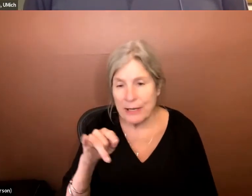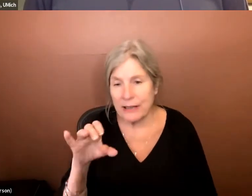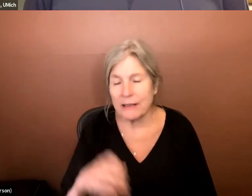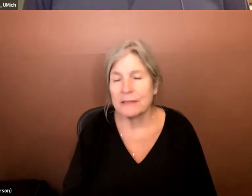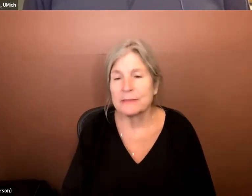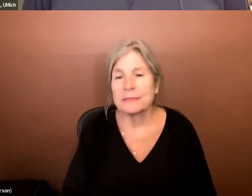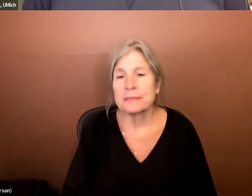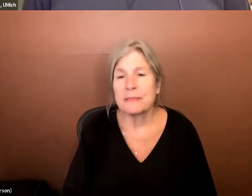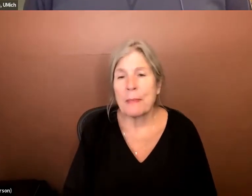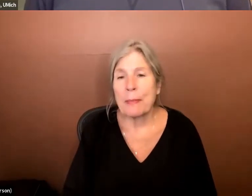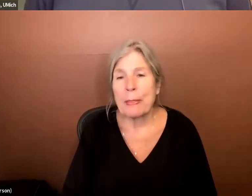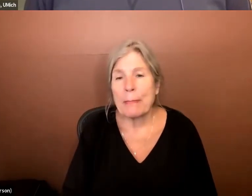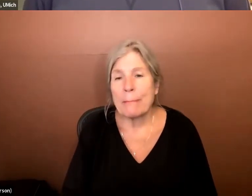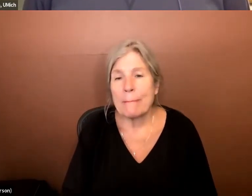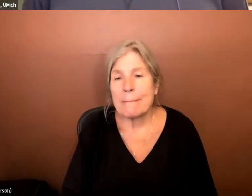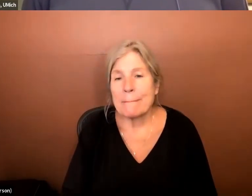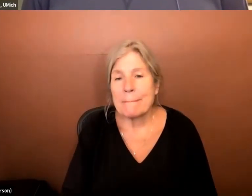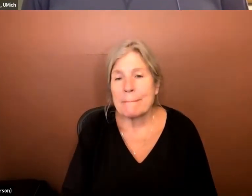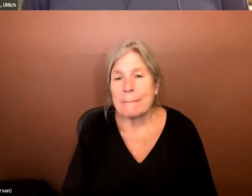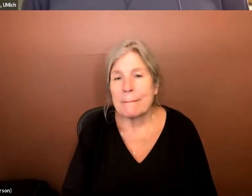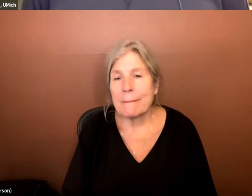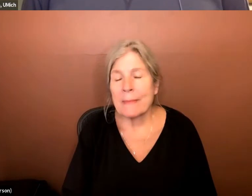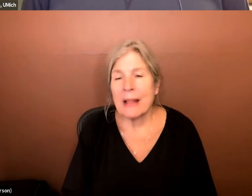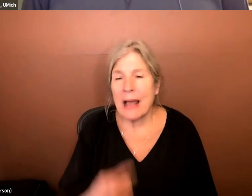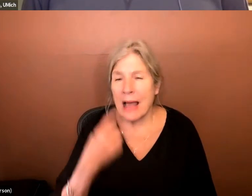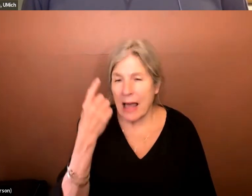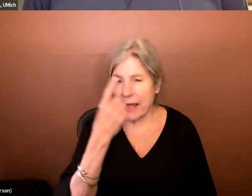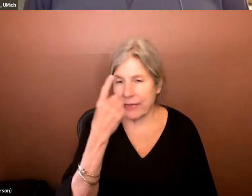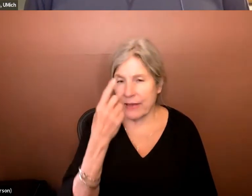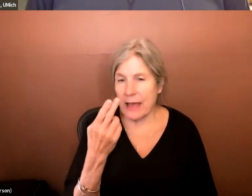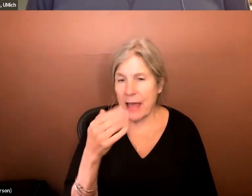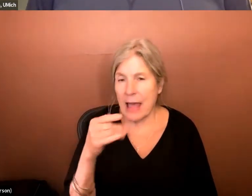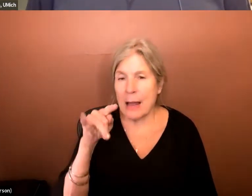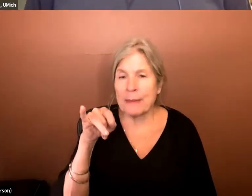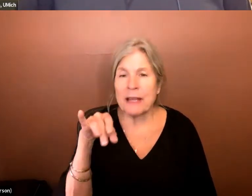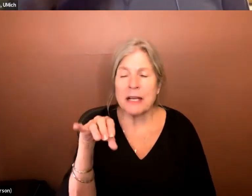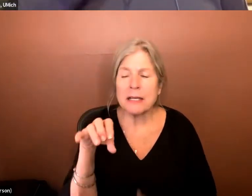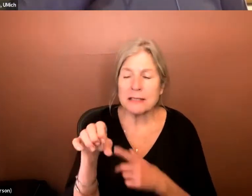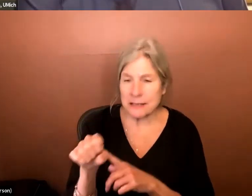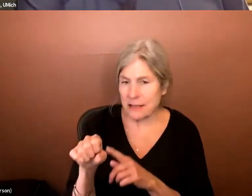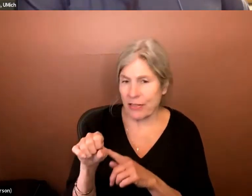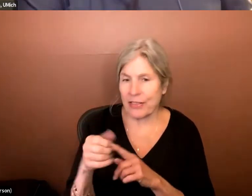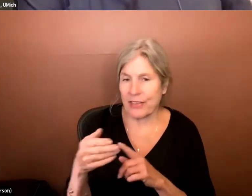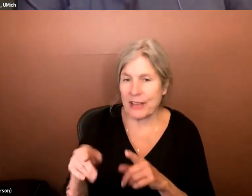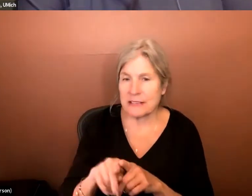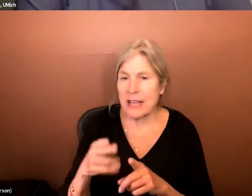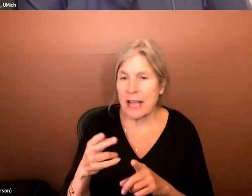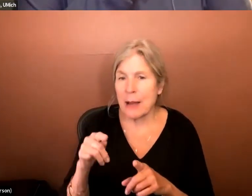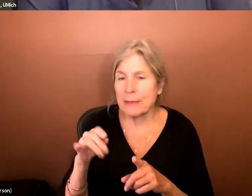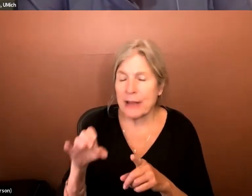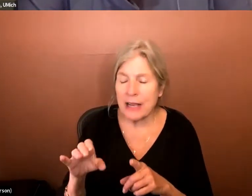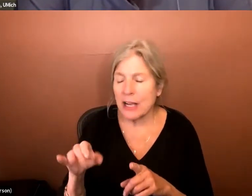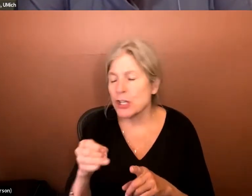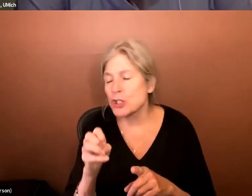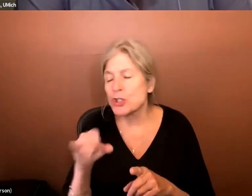And sort of the, you know, I think haptics there are things like haptic joysticks that have force feedback